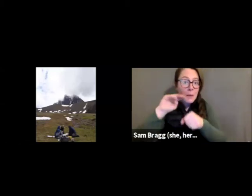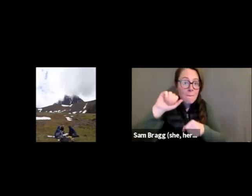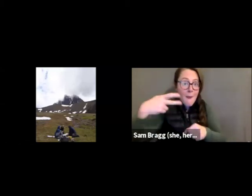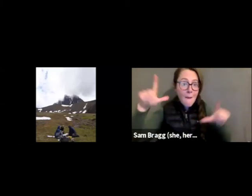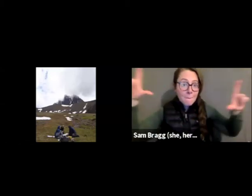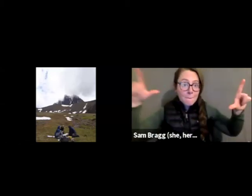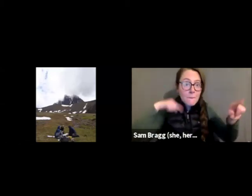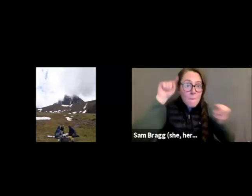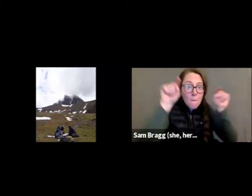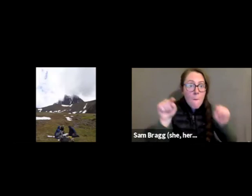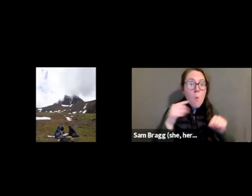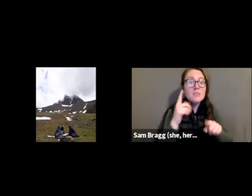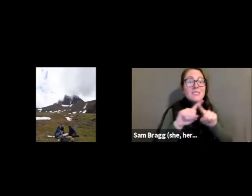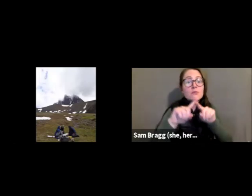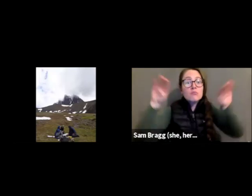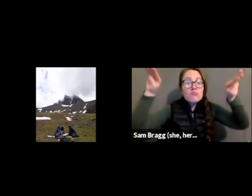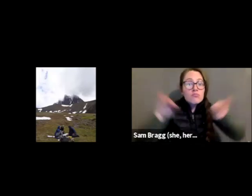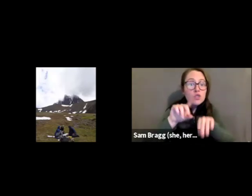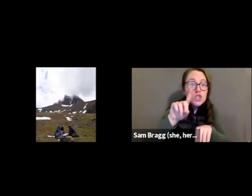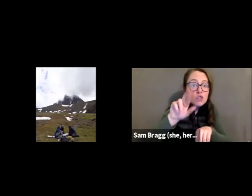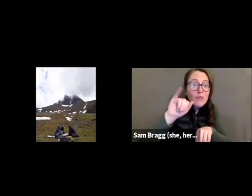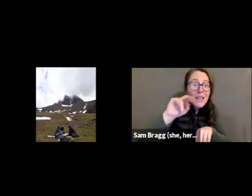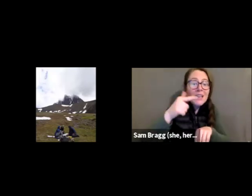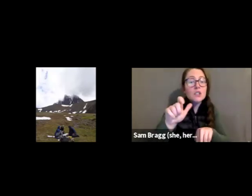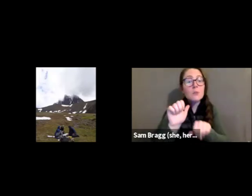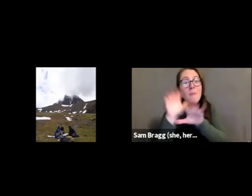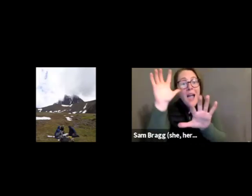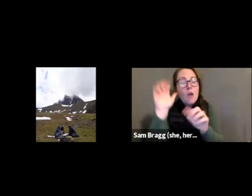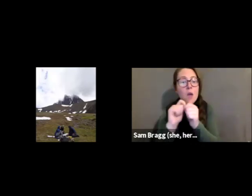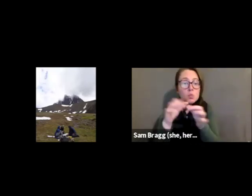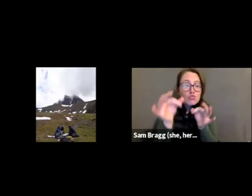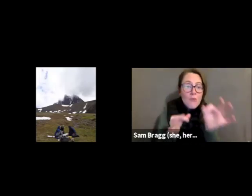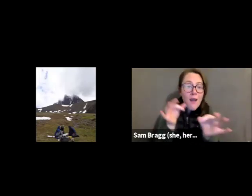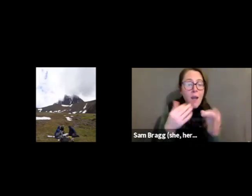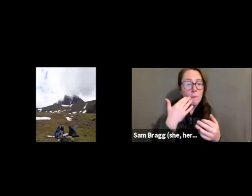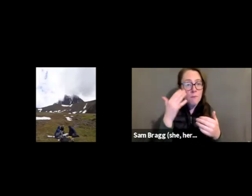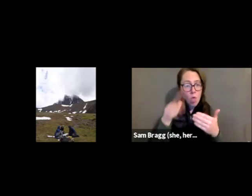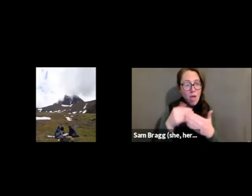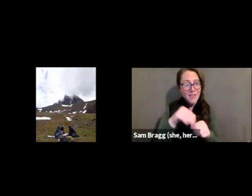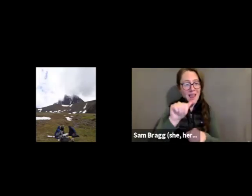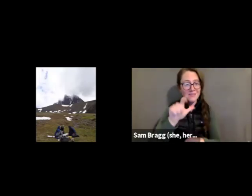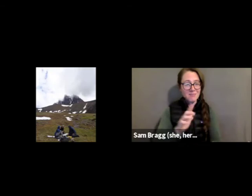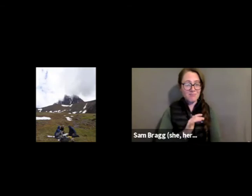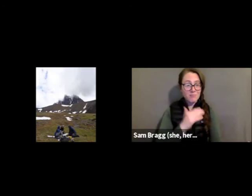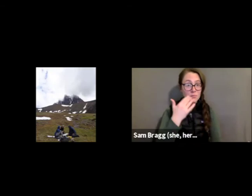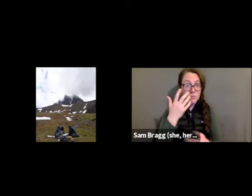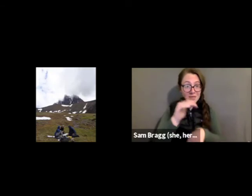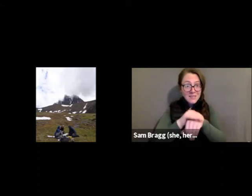being able to point out like the macro to the micro and the mountains and seeing the ridges